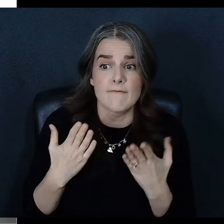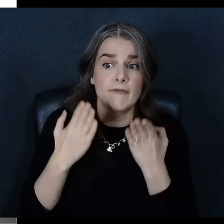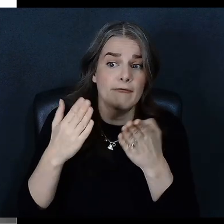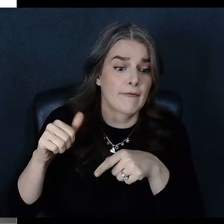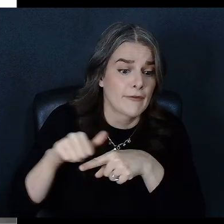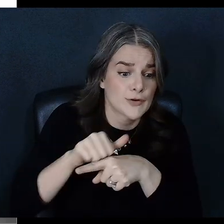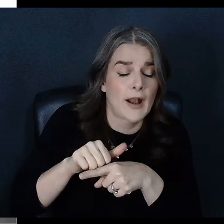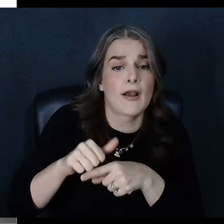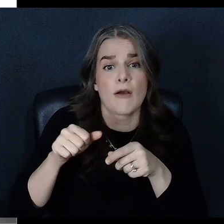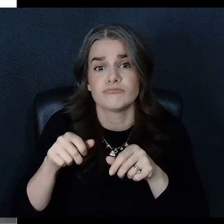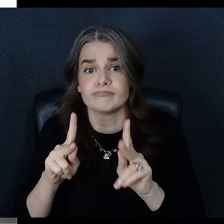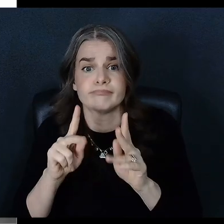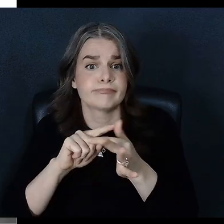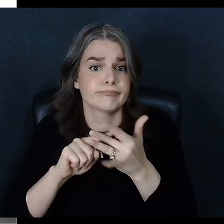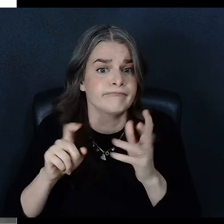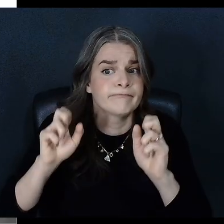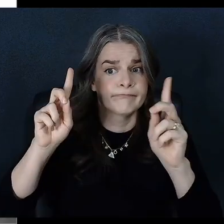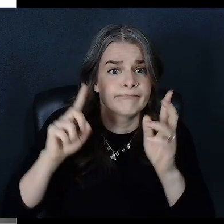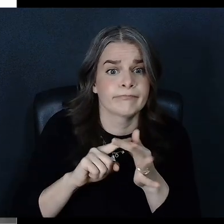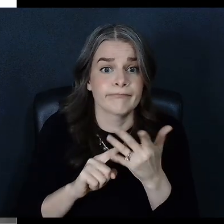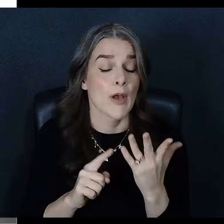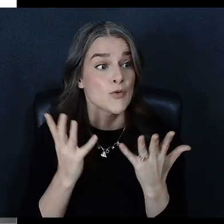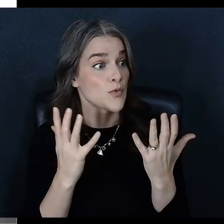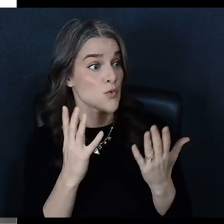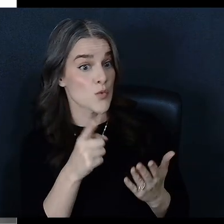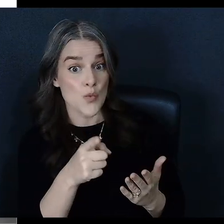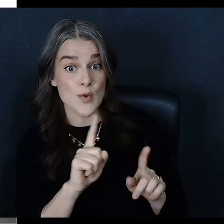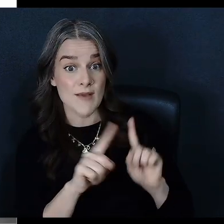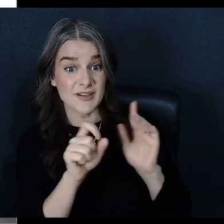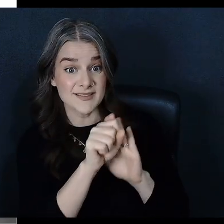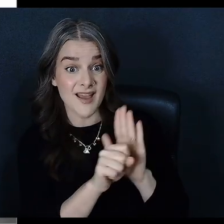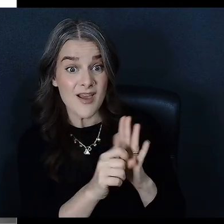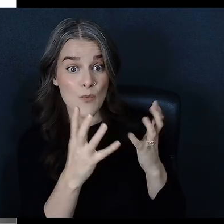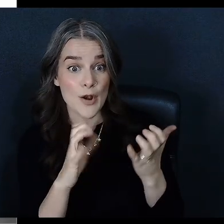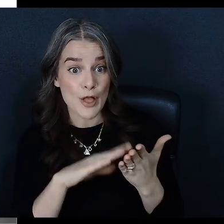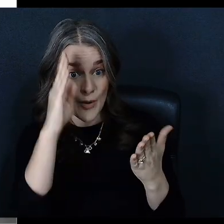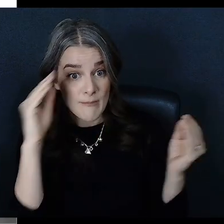want to know more about the Tech Act projects, feel free to let us know and we can look up your local AT